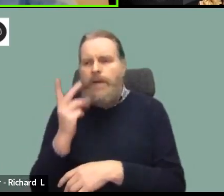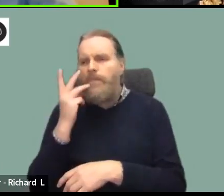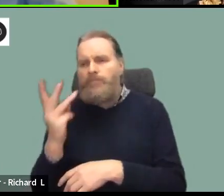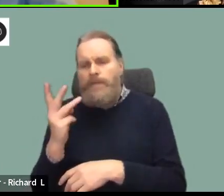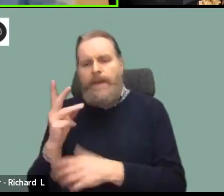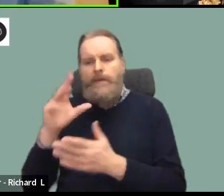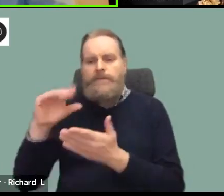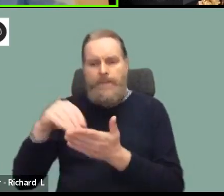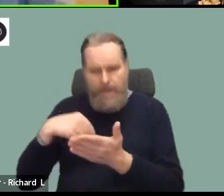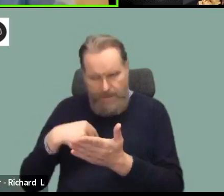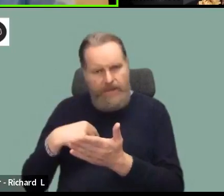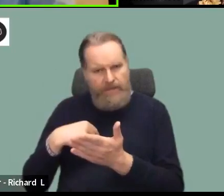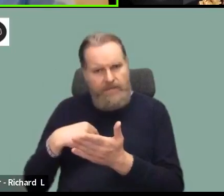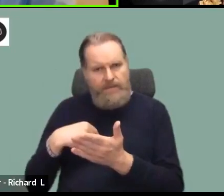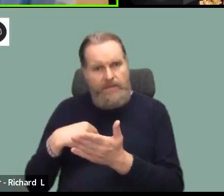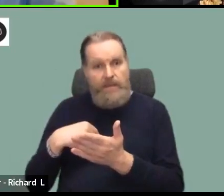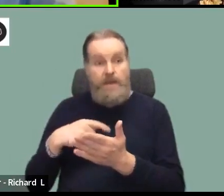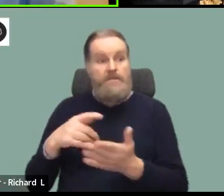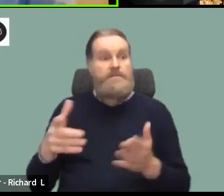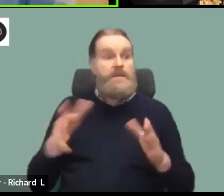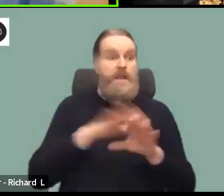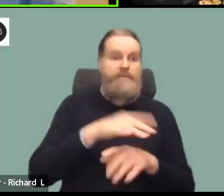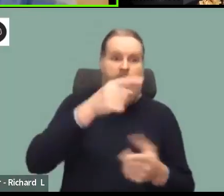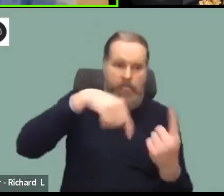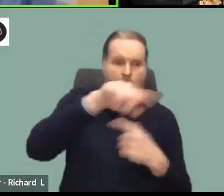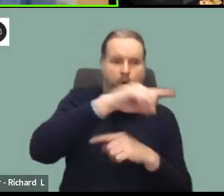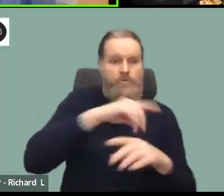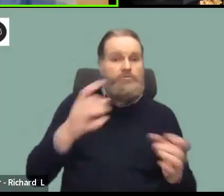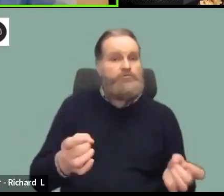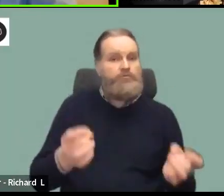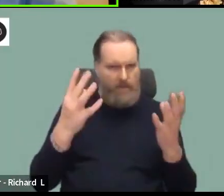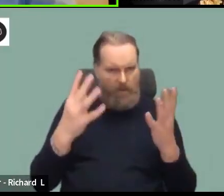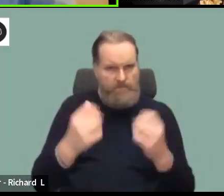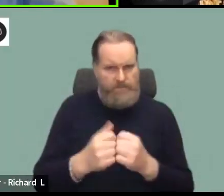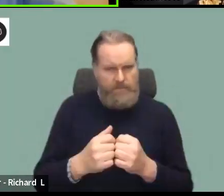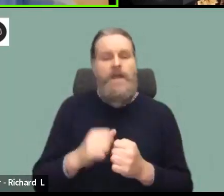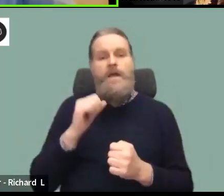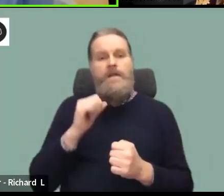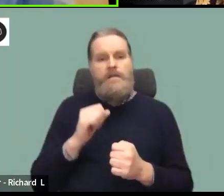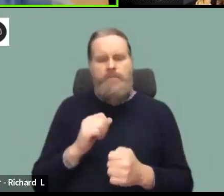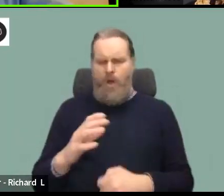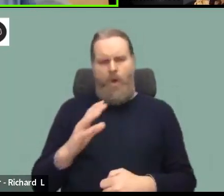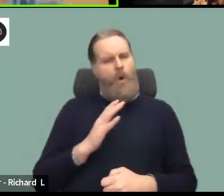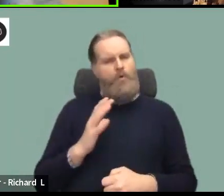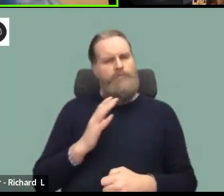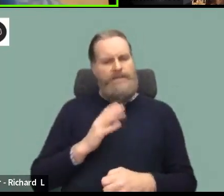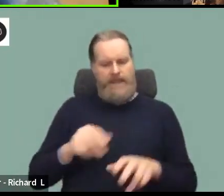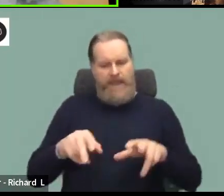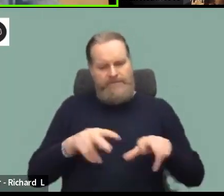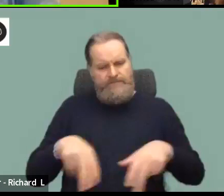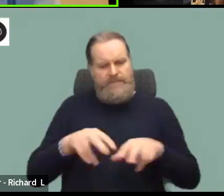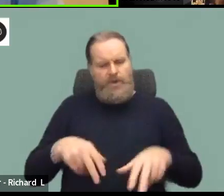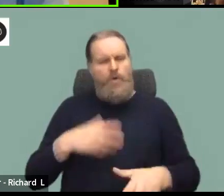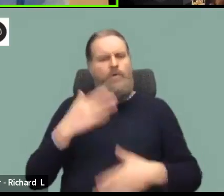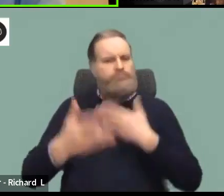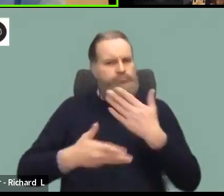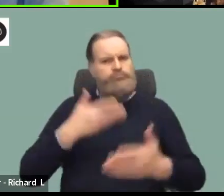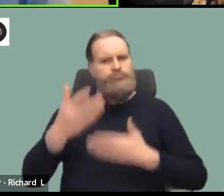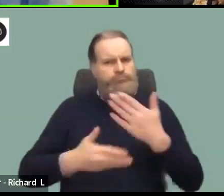And before we get to that, we're going to be doing a series going to be doing a series of efforts to explain to people why we're doing it. So there's already an FAQ. I did a show